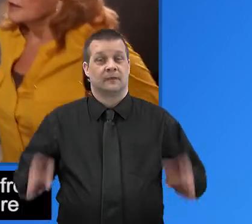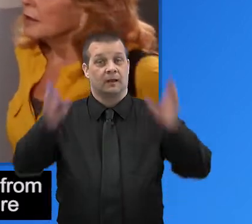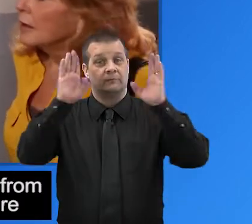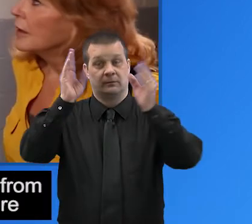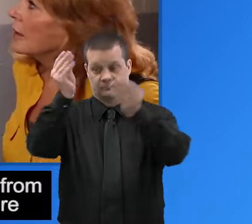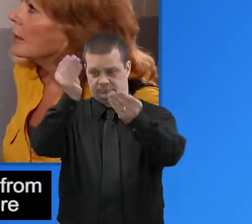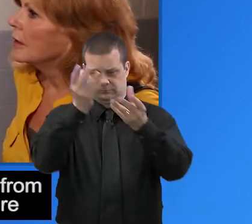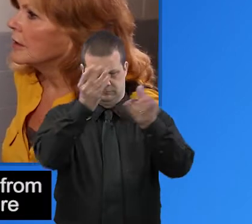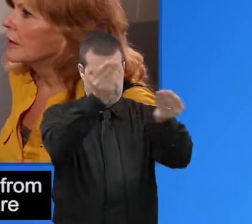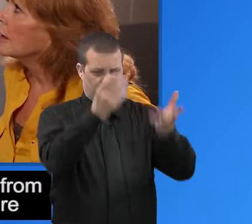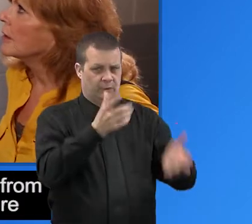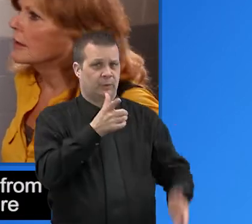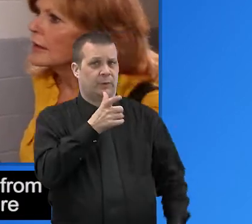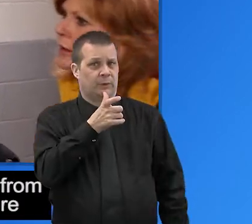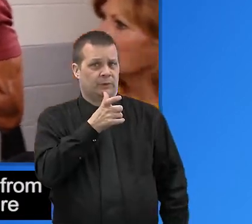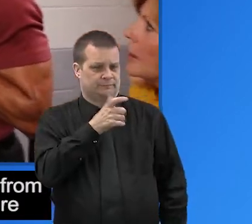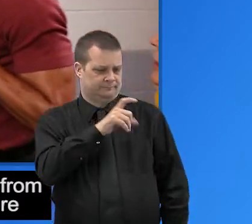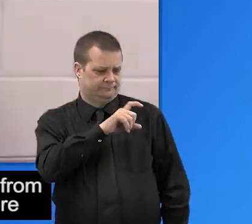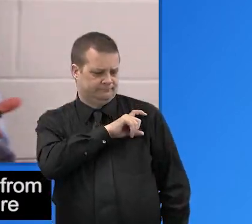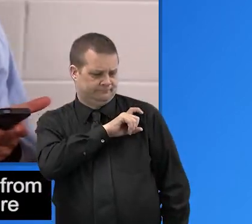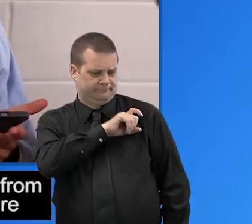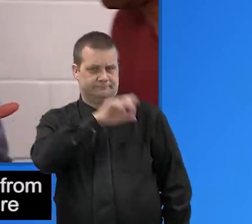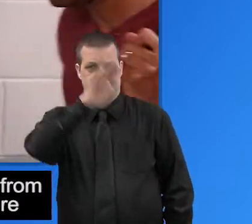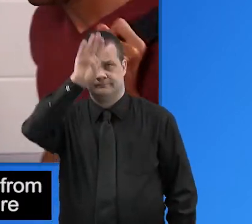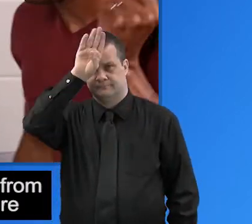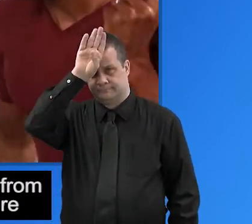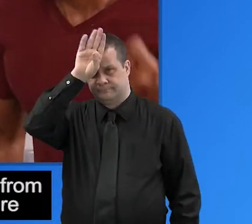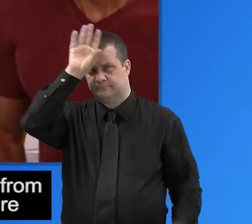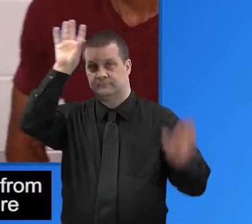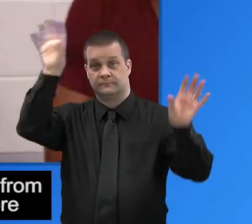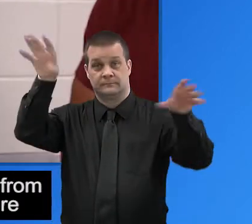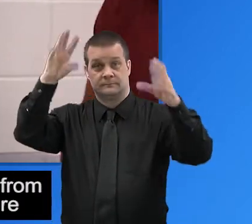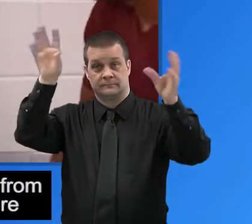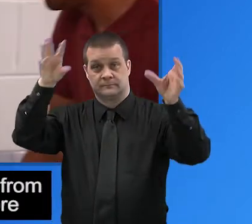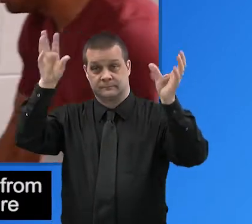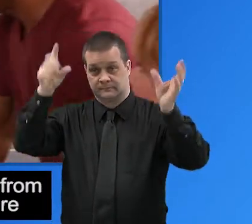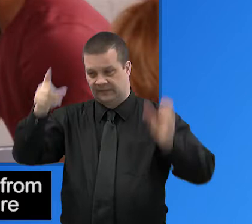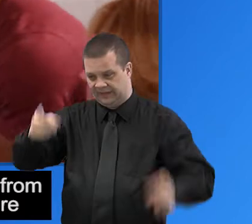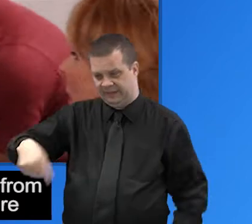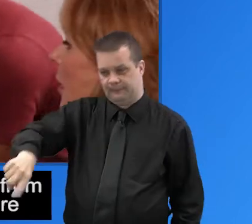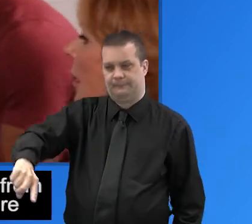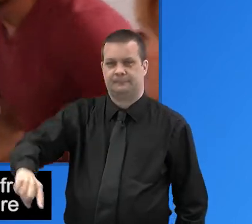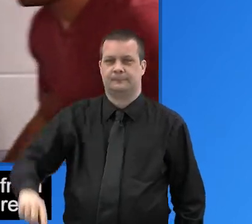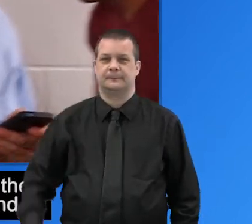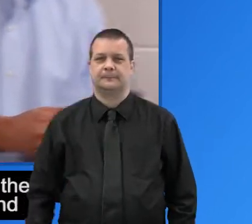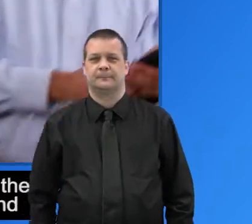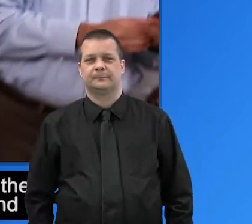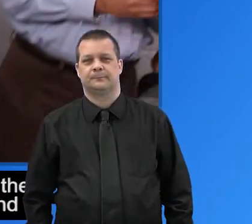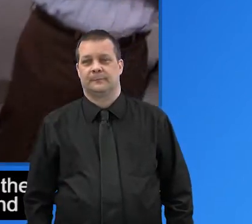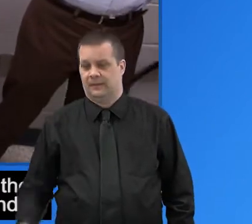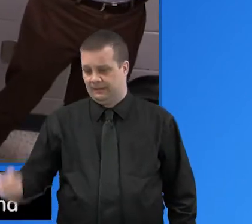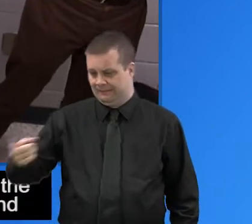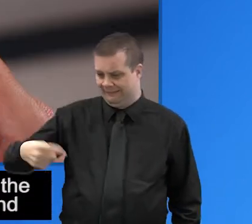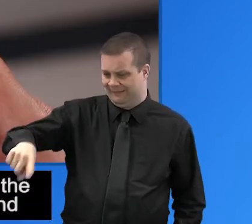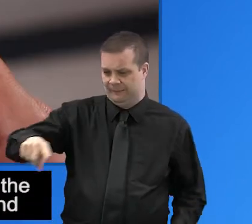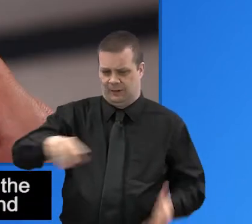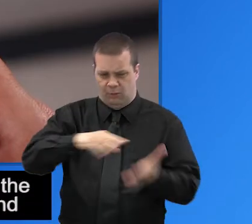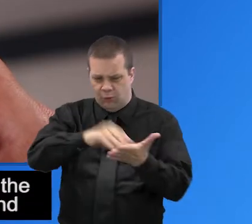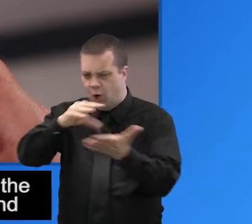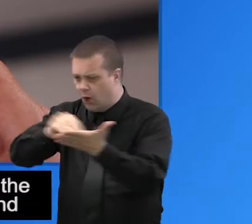for updated instructions from emergency response officials. As officials learn more about the emergency, they will be communicating